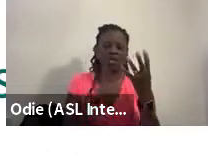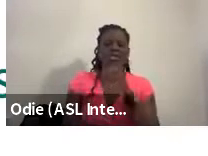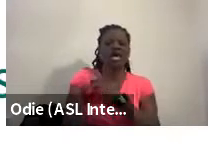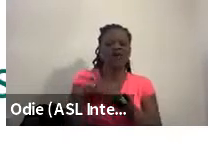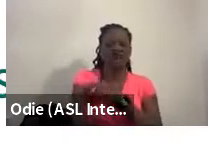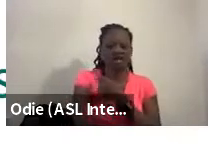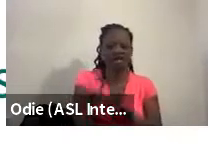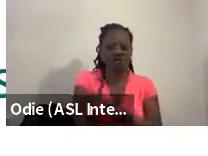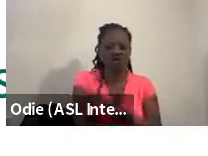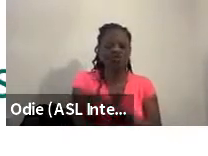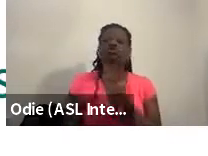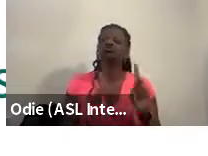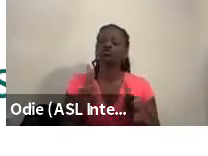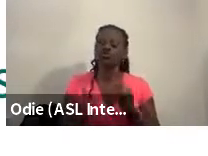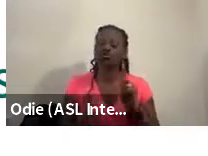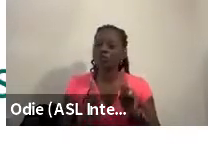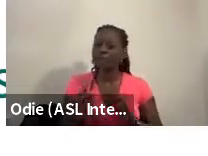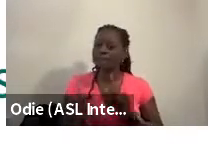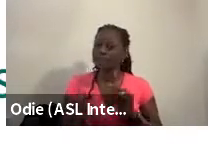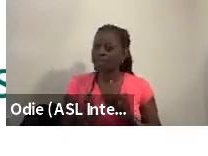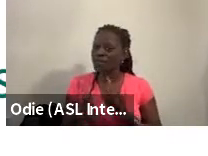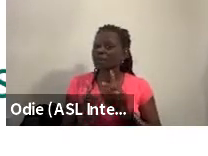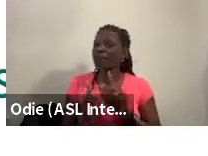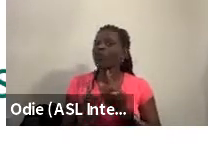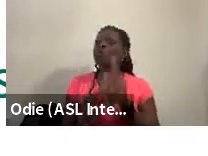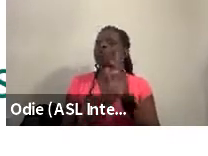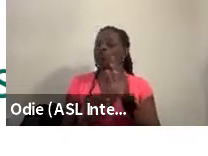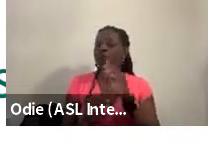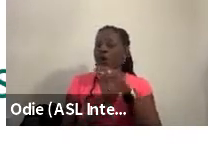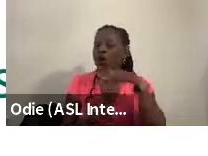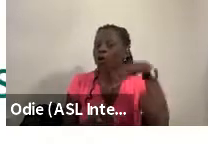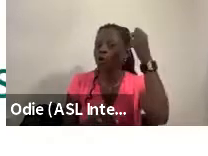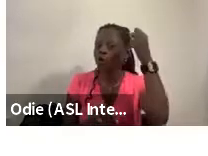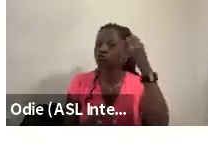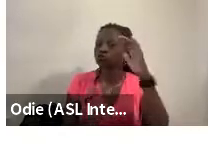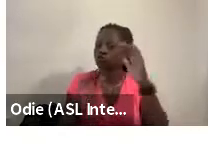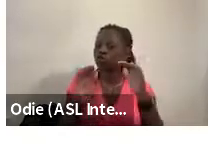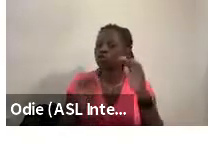older than sixty five are now on par with the younger adults.